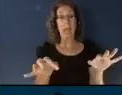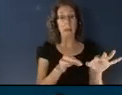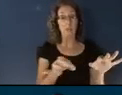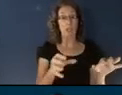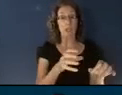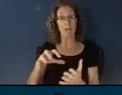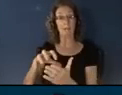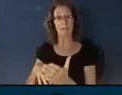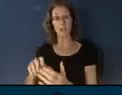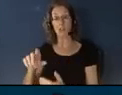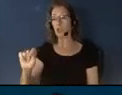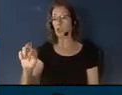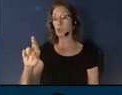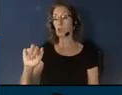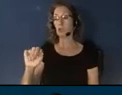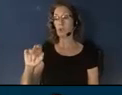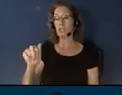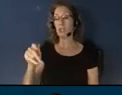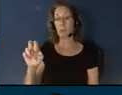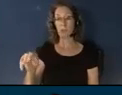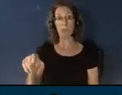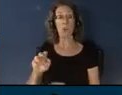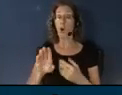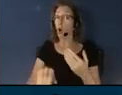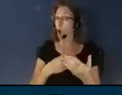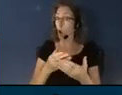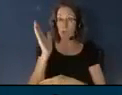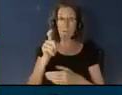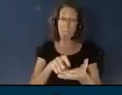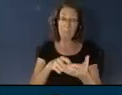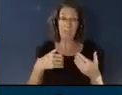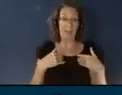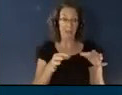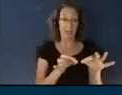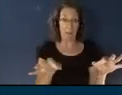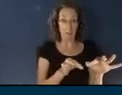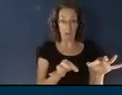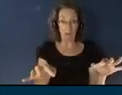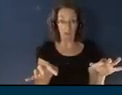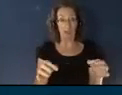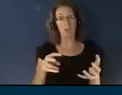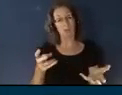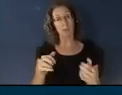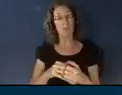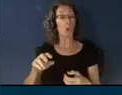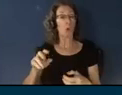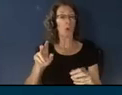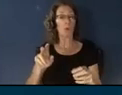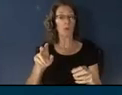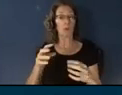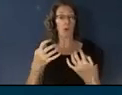So all presentations must be captioned, this is so that people who are deaf can read the captions